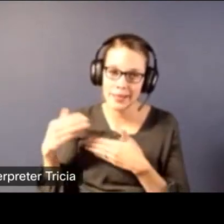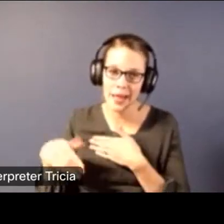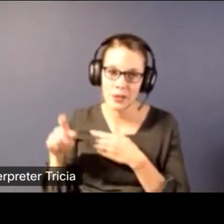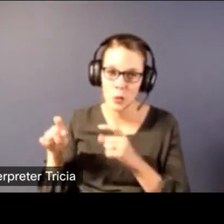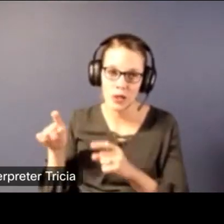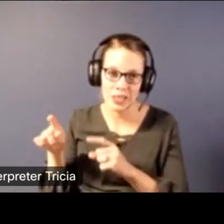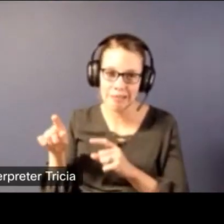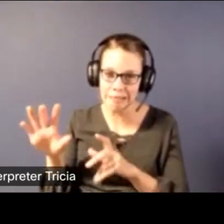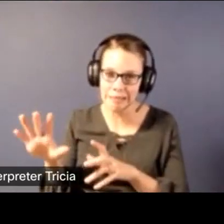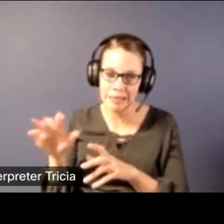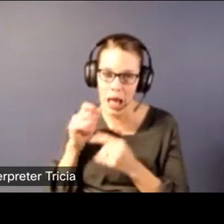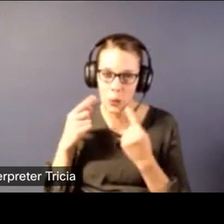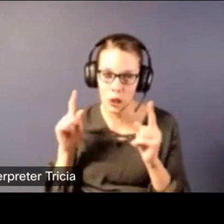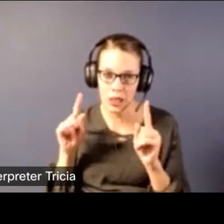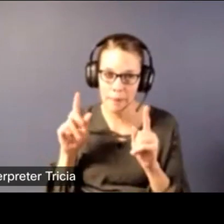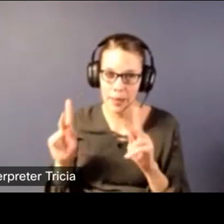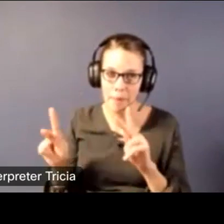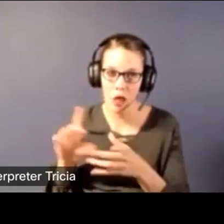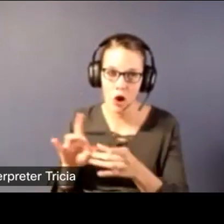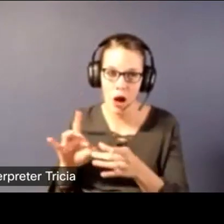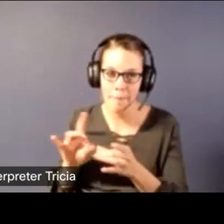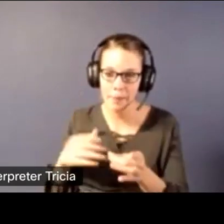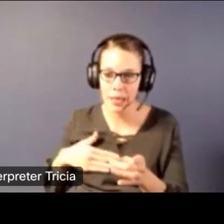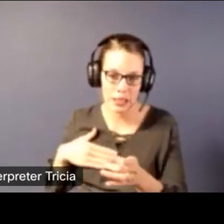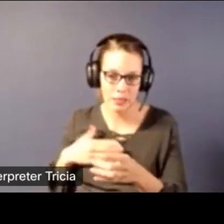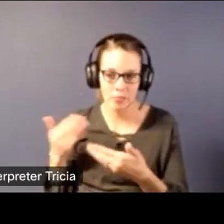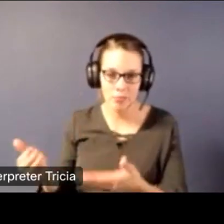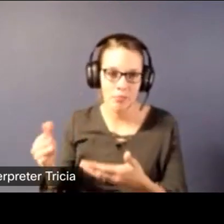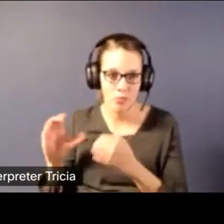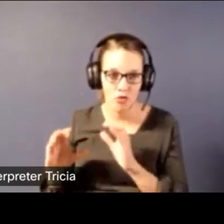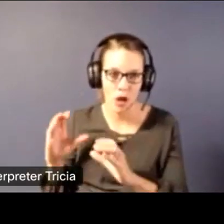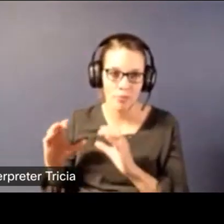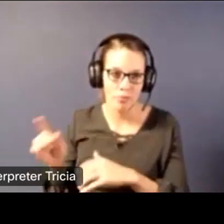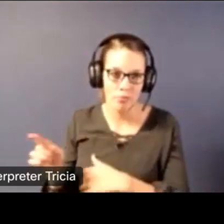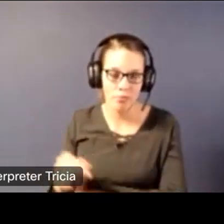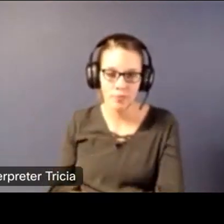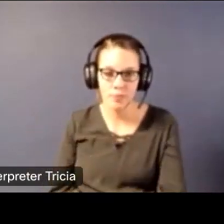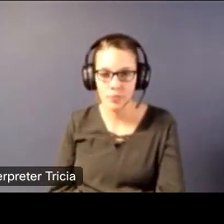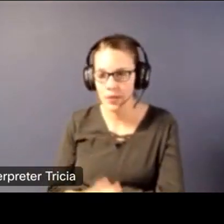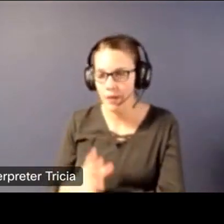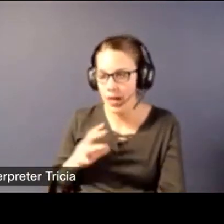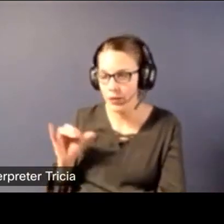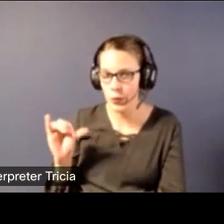Can we, can people comment in the comment section? Oh, yes, yeah that's fine too.